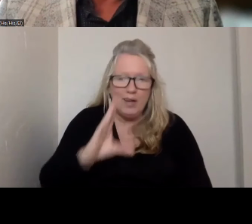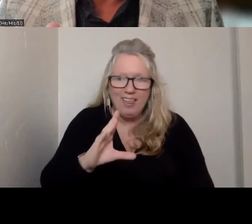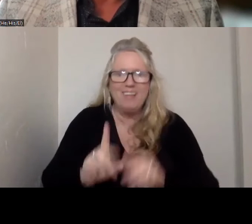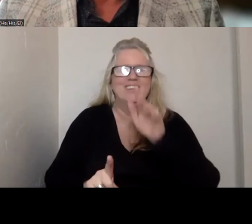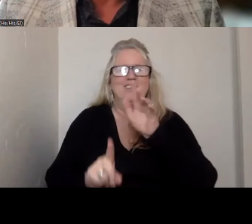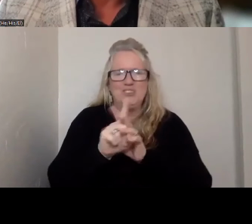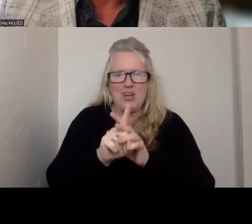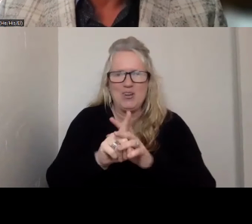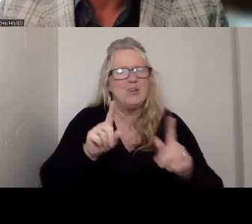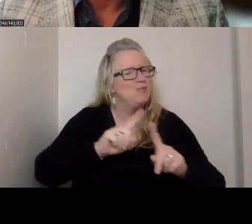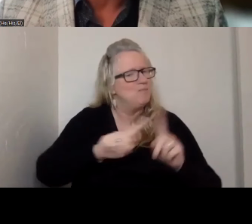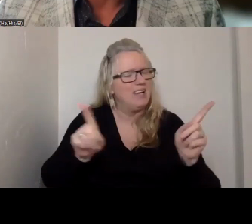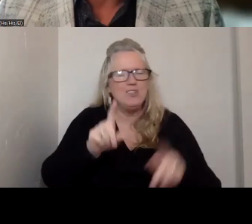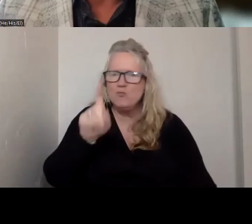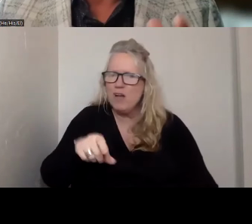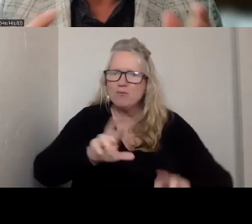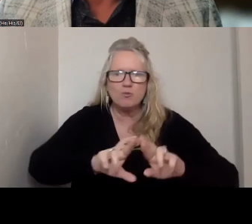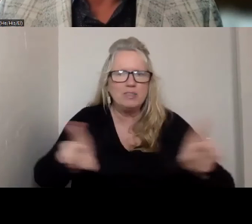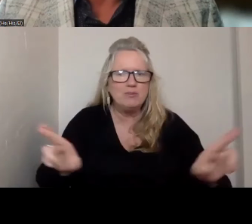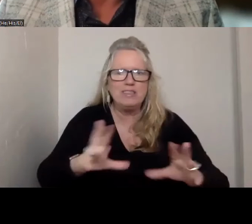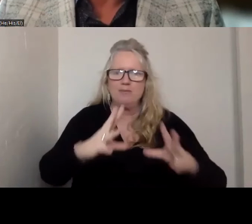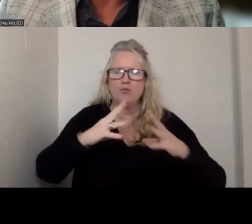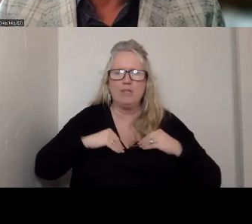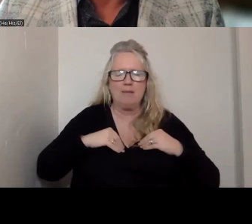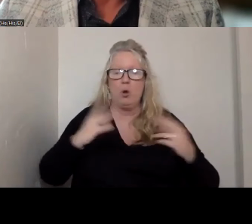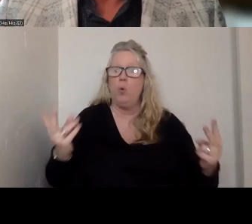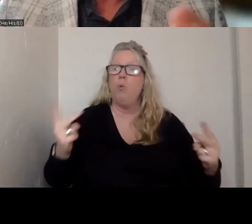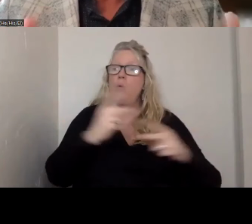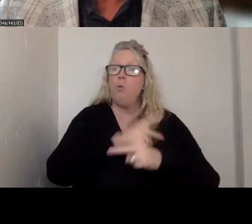YOU NEED TO BE READY TO SEE THEM. THE WORST THING YOU CAN DO IS